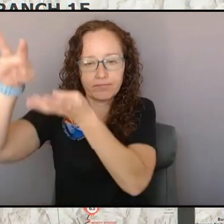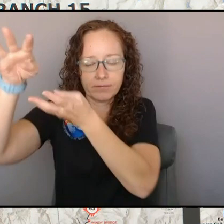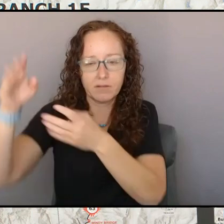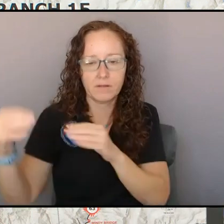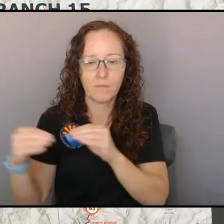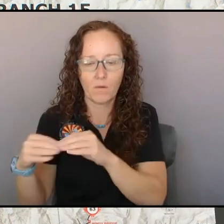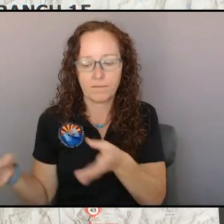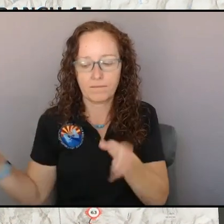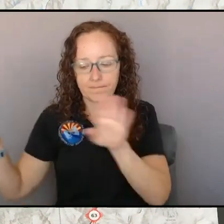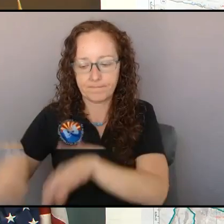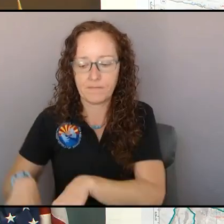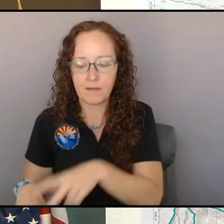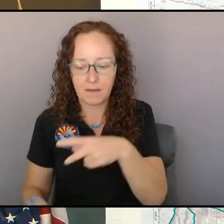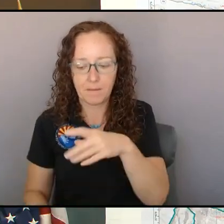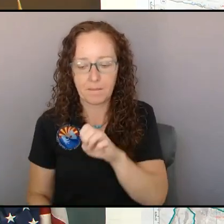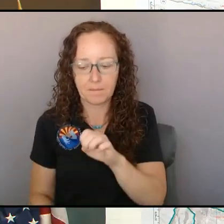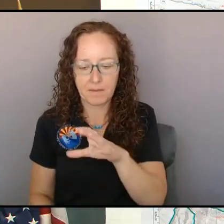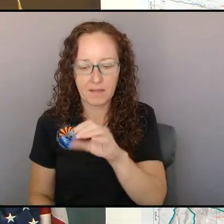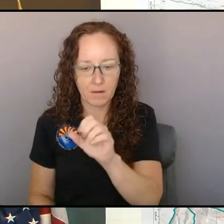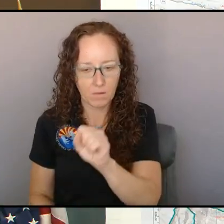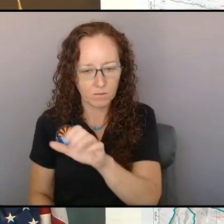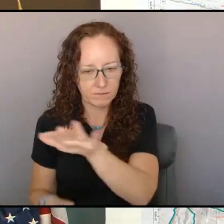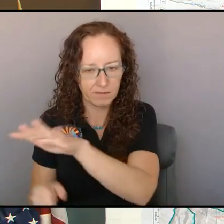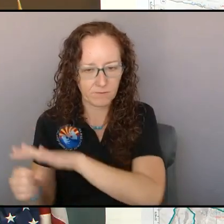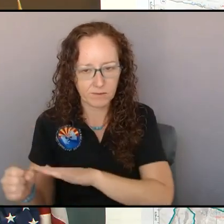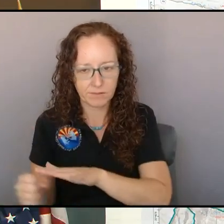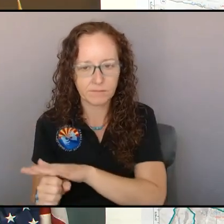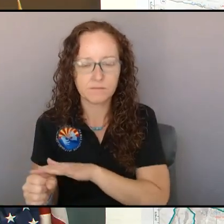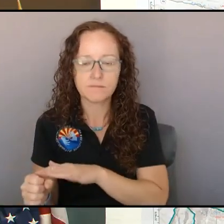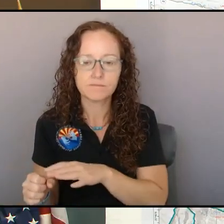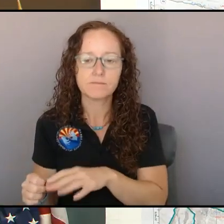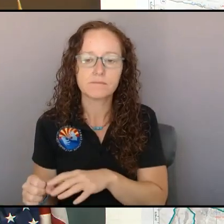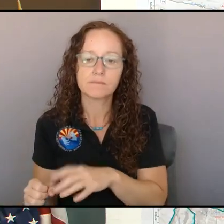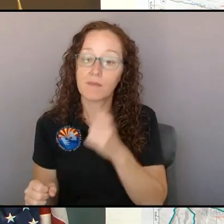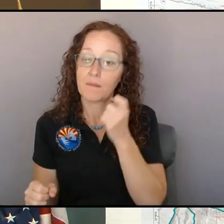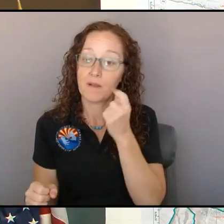interesting here is they have a lot of shielding from the